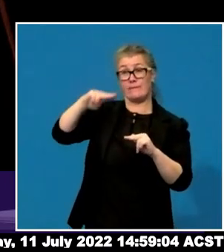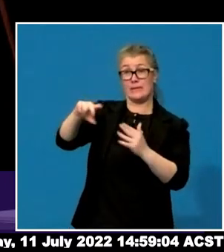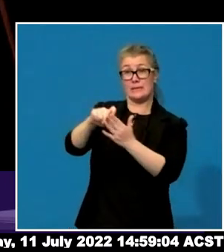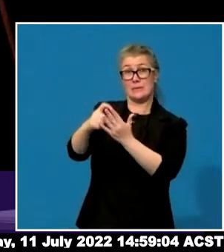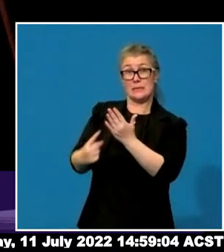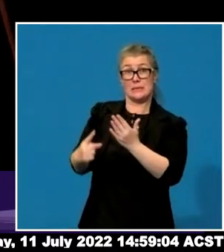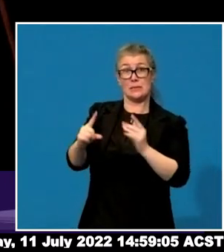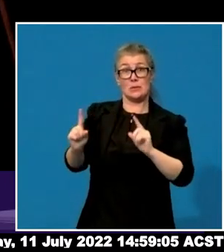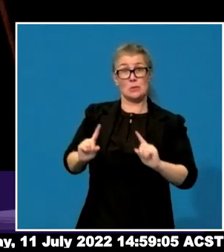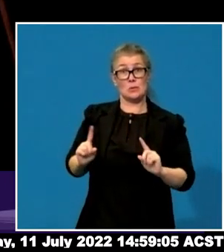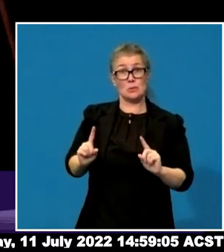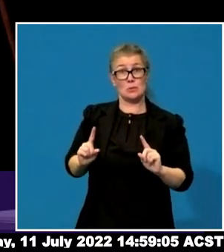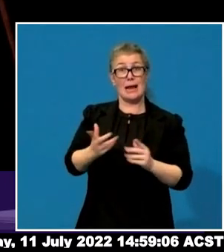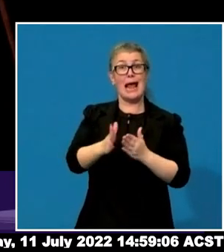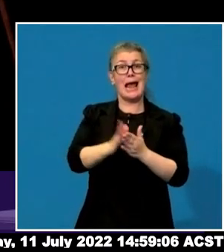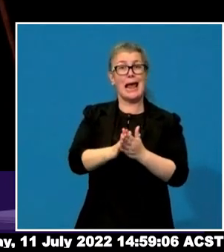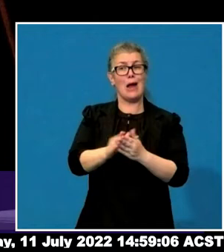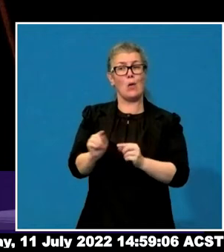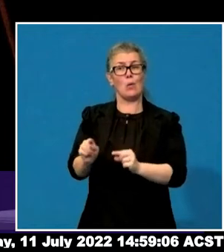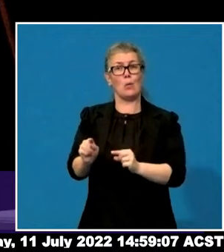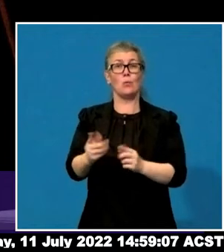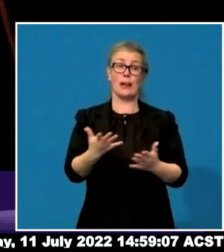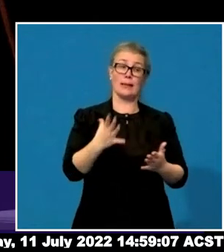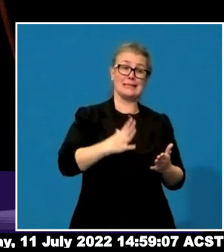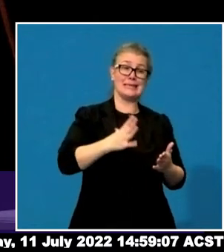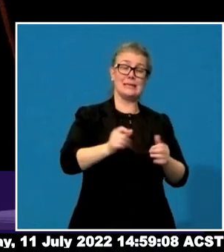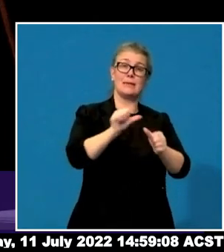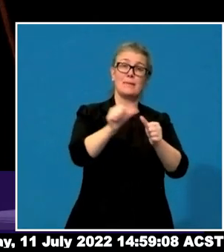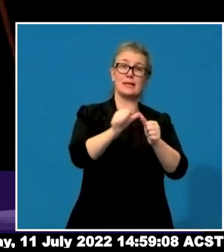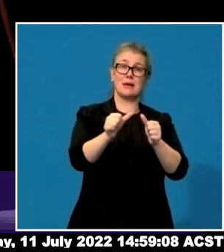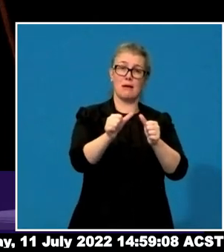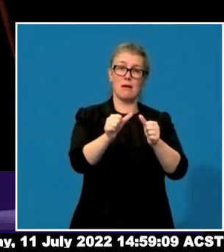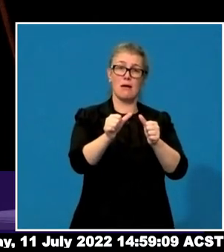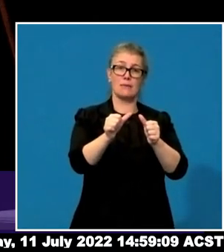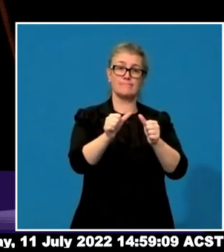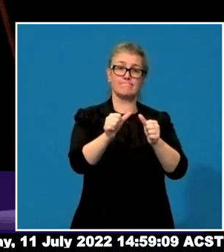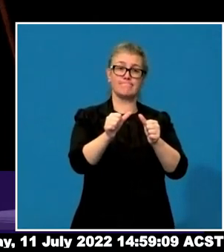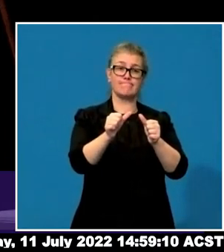So in terms of that, there needs to be better facilities that are built to be able to accommodate for people's needs.